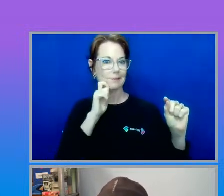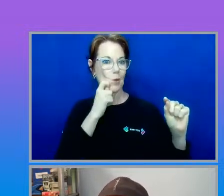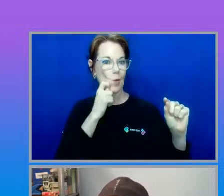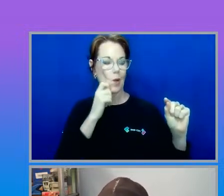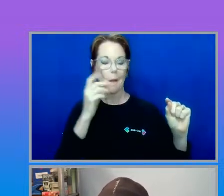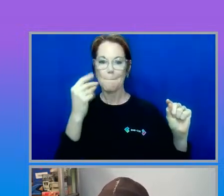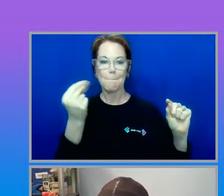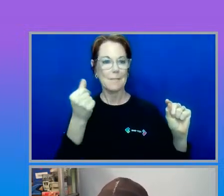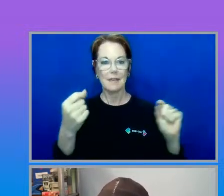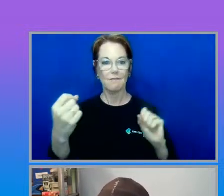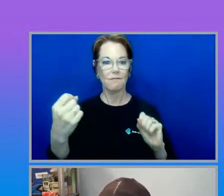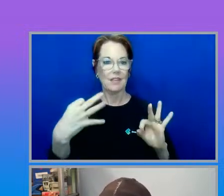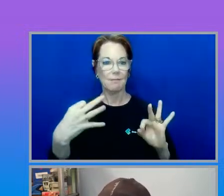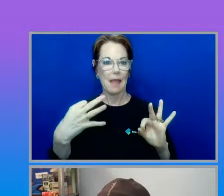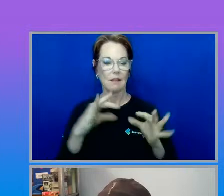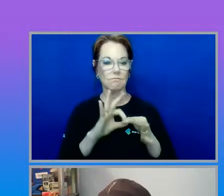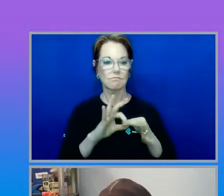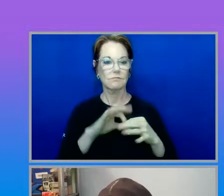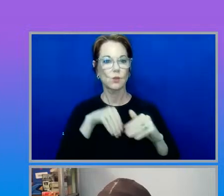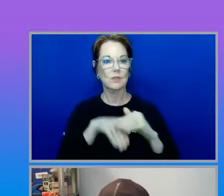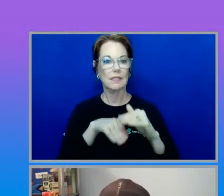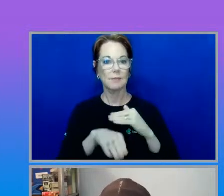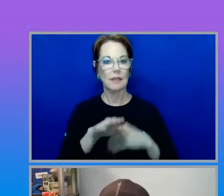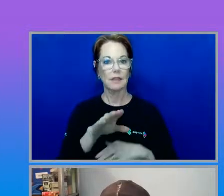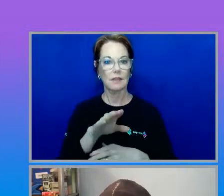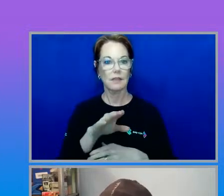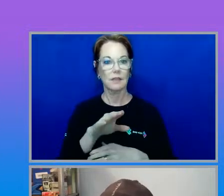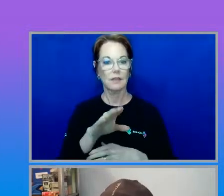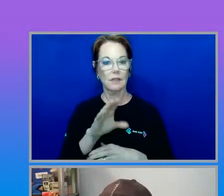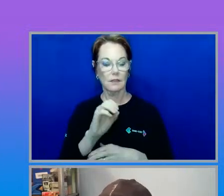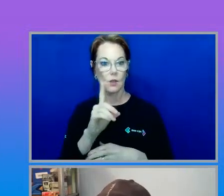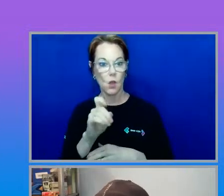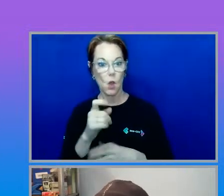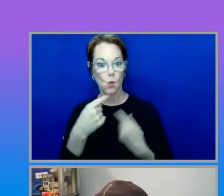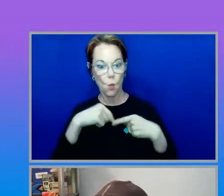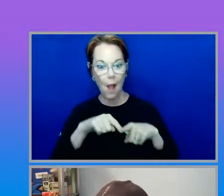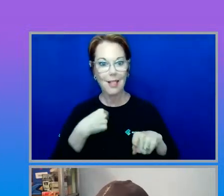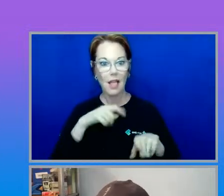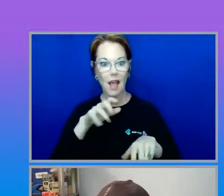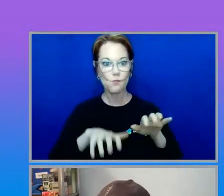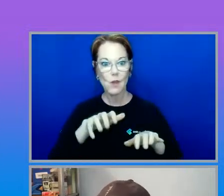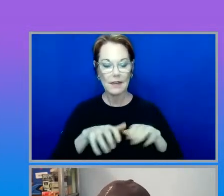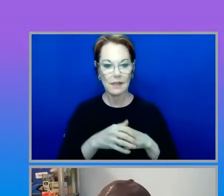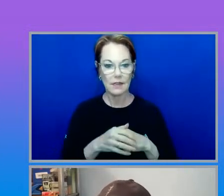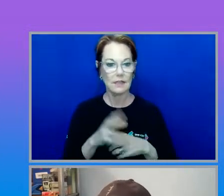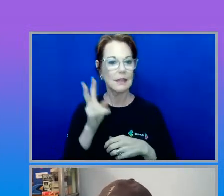really cool. I get that instant feedback about the accessibility of the code I'm writing as I'm